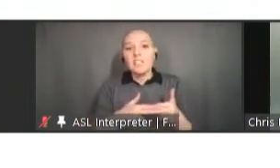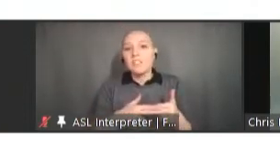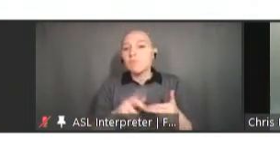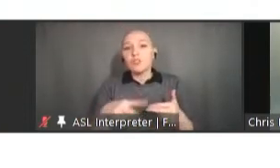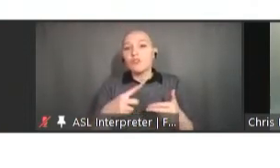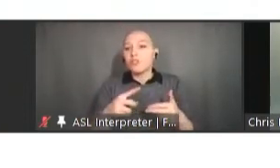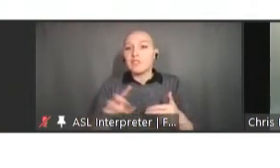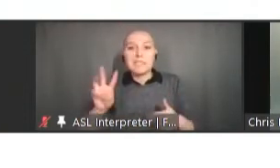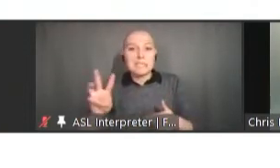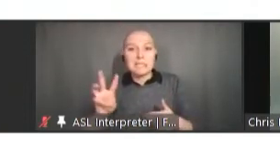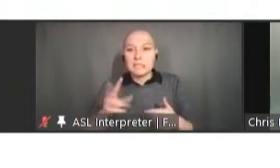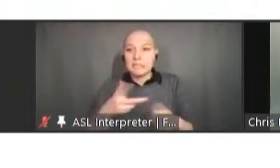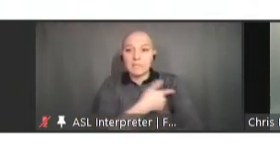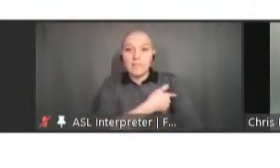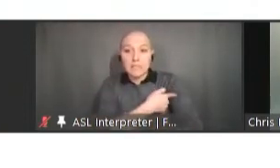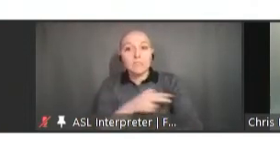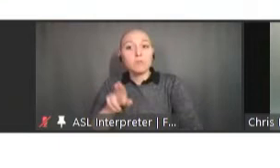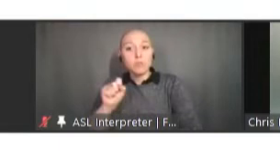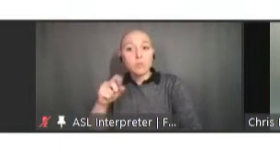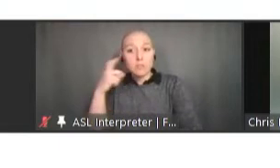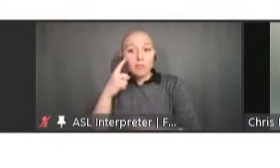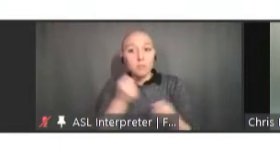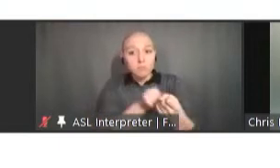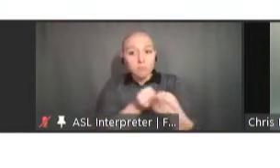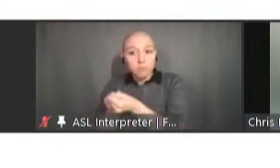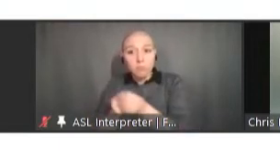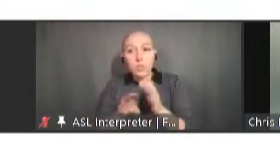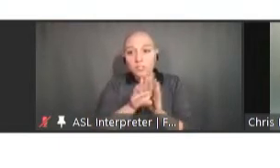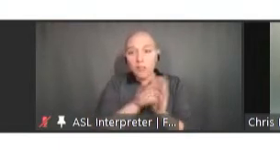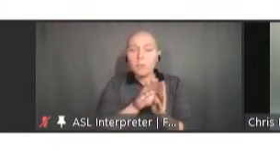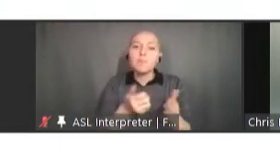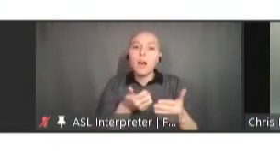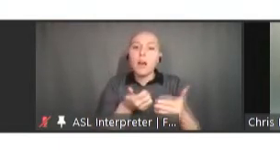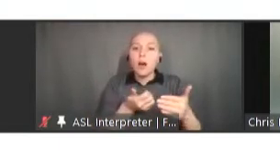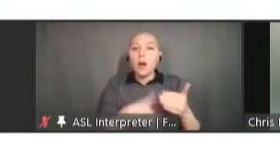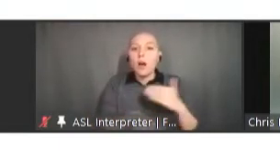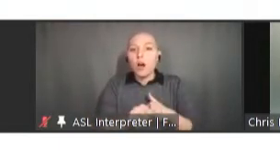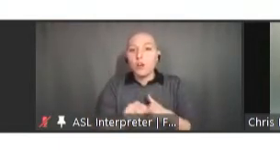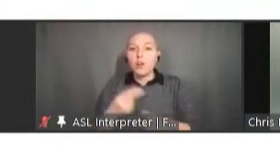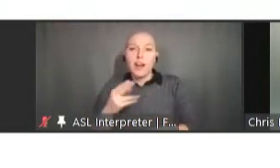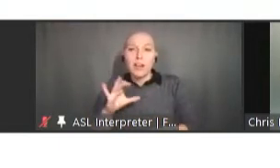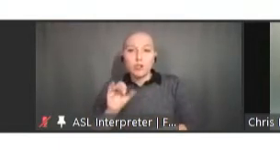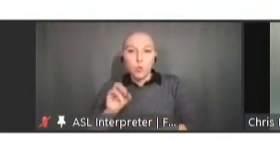U.S. government under Operation Warp Speed or the CAG or now H-CORE. So, what you can see is that we